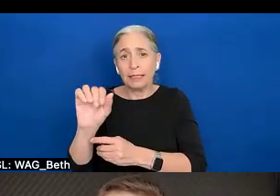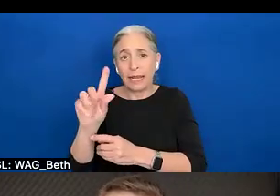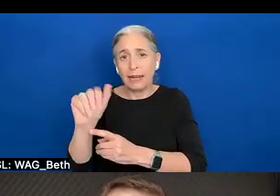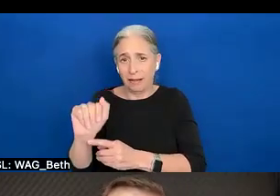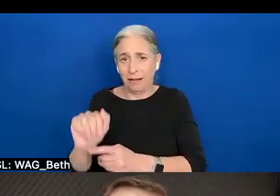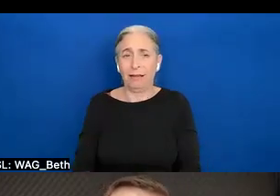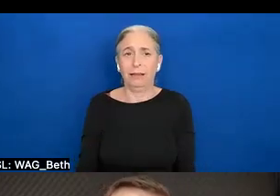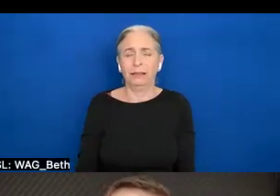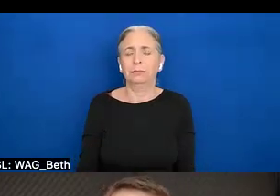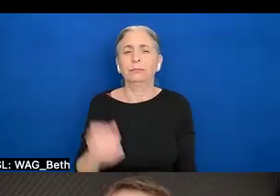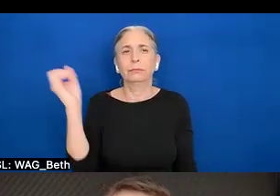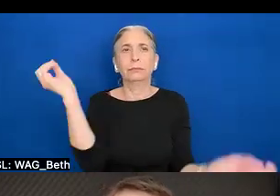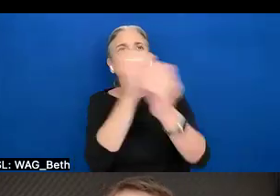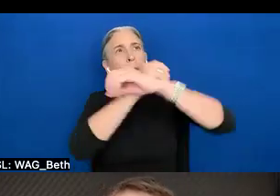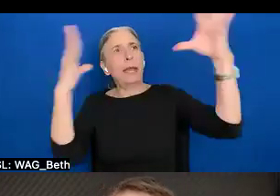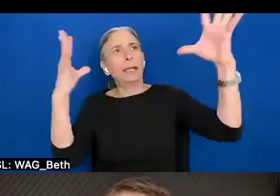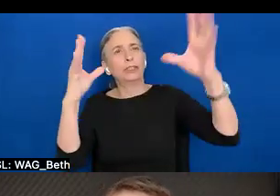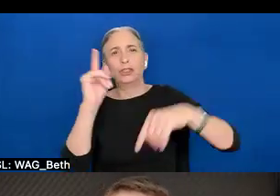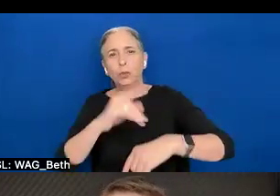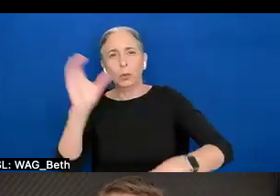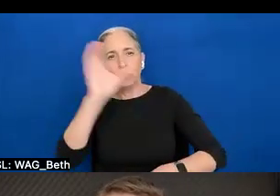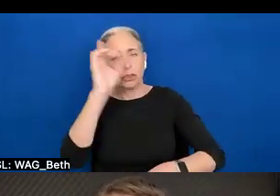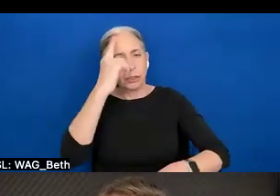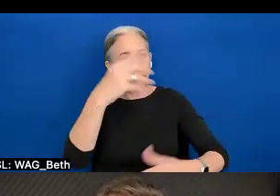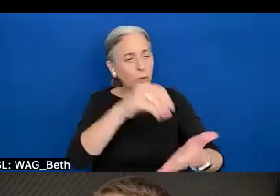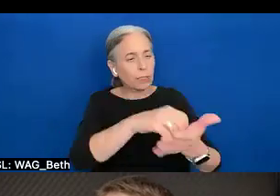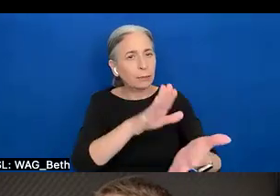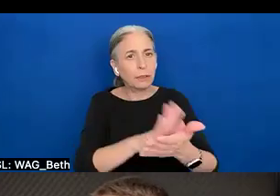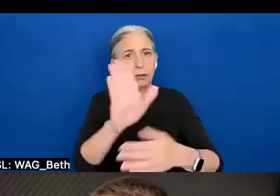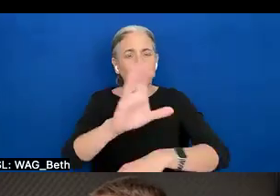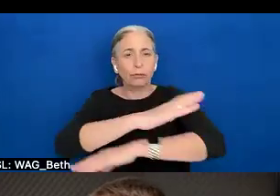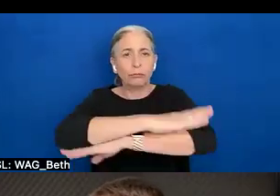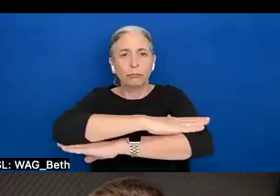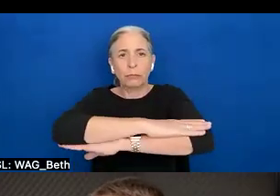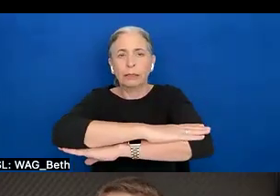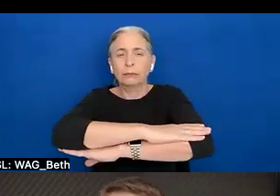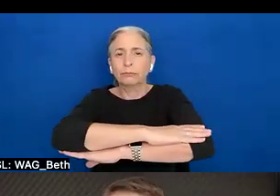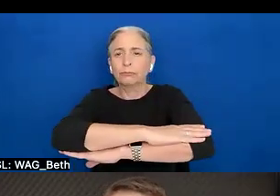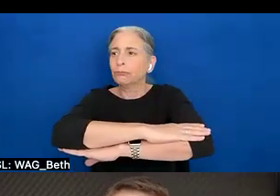Let's imagine that you are searching for a document on